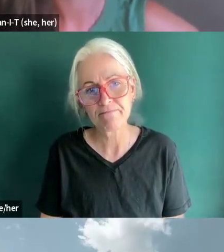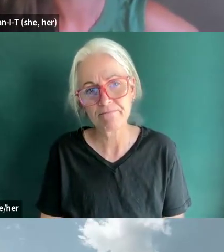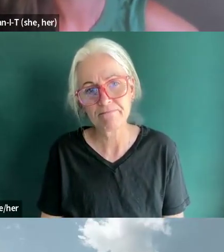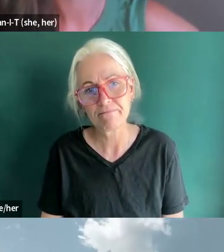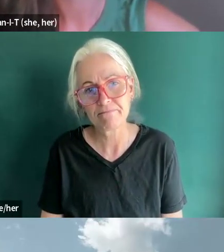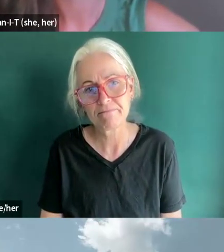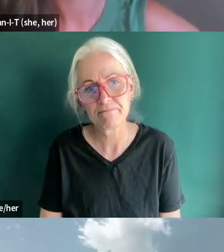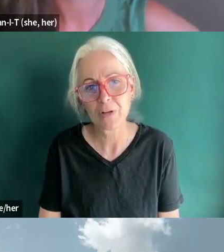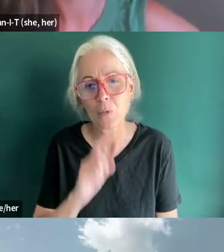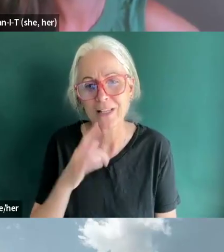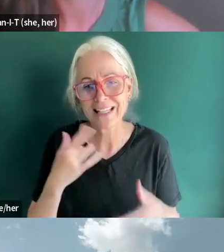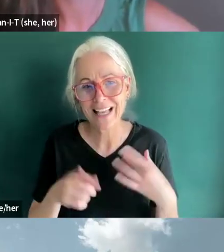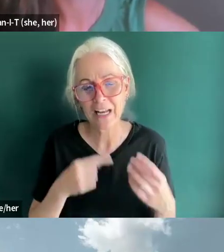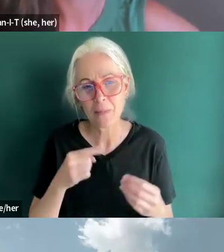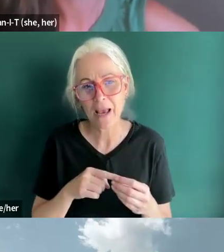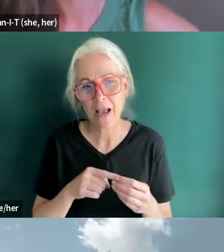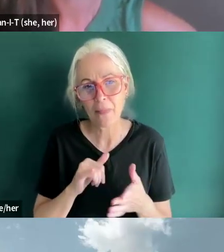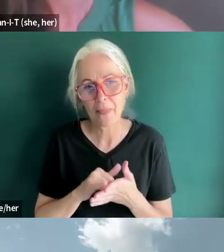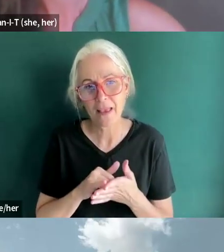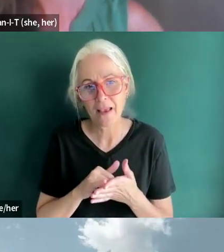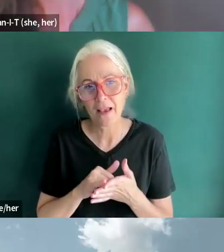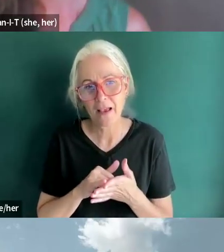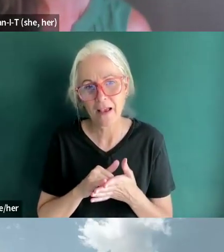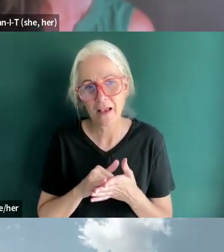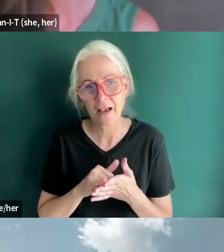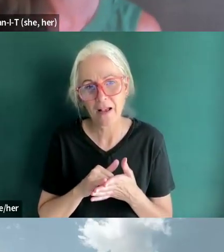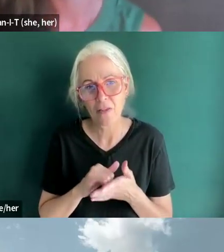And we're really excited about the, you know, just overall the partnership with the tech